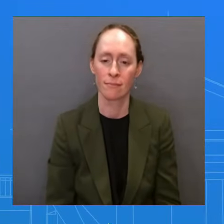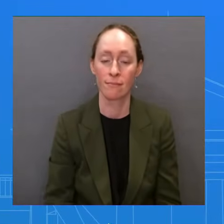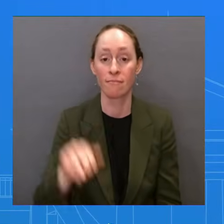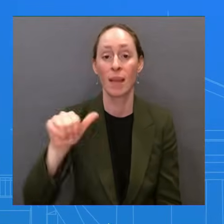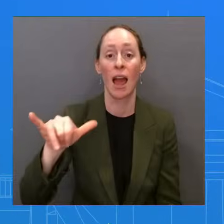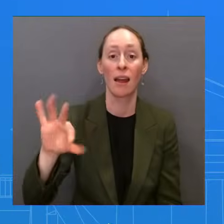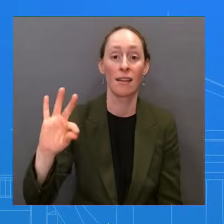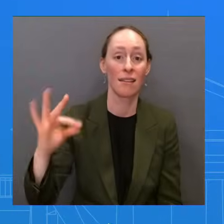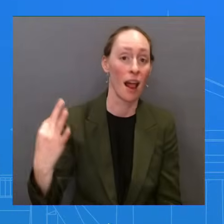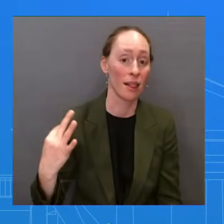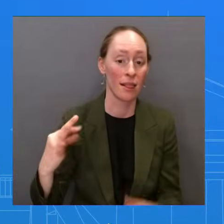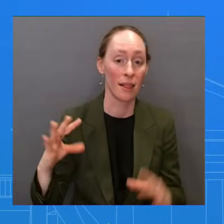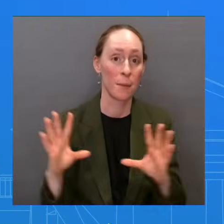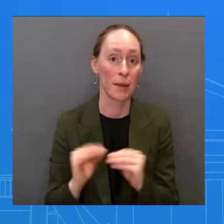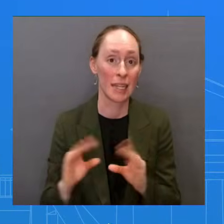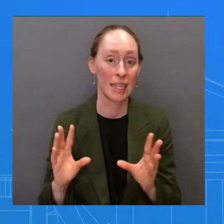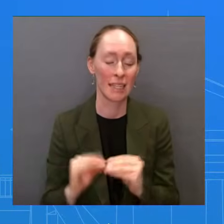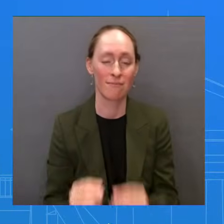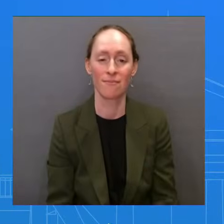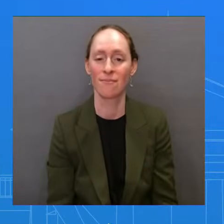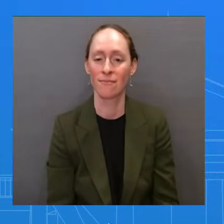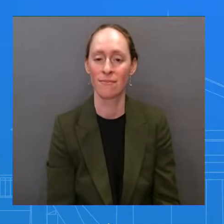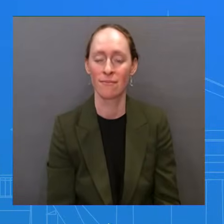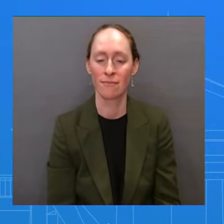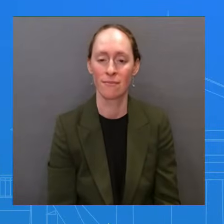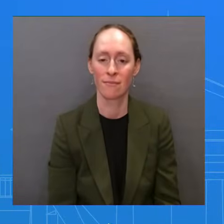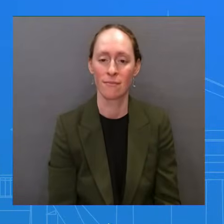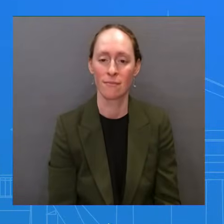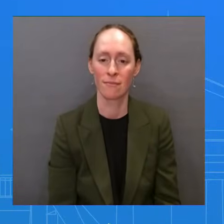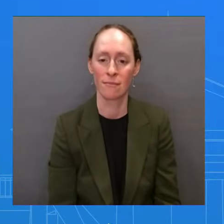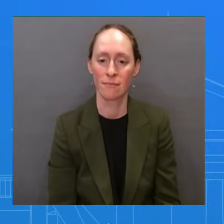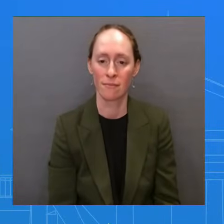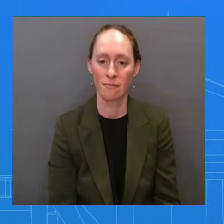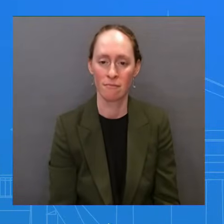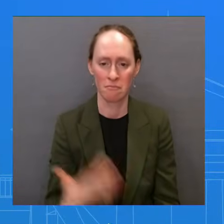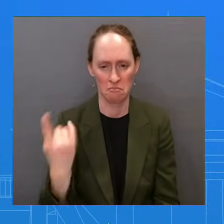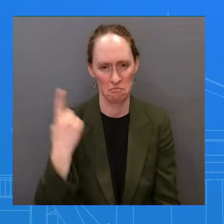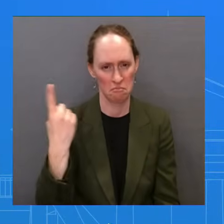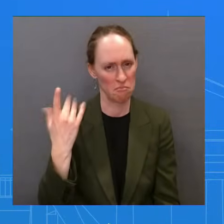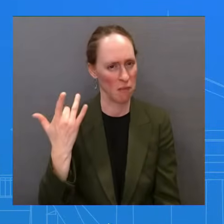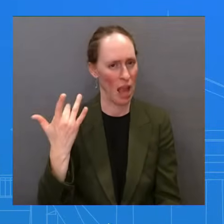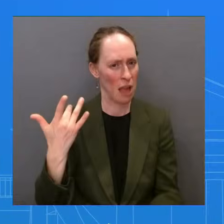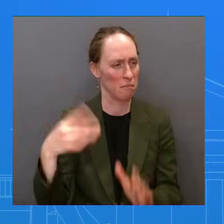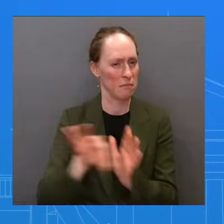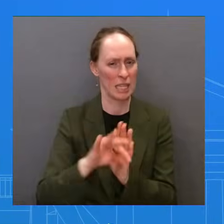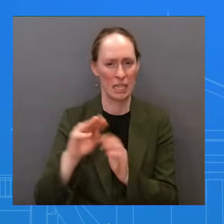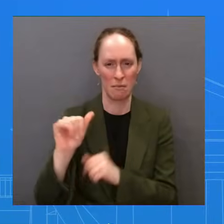Given the urgency of the situation, why wait a week before meeting with the leaders?